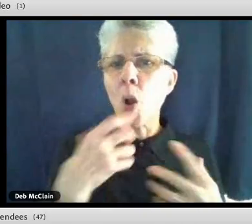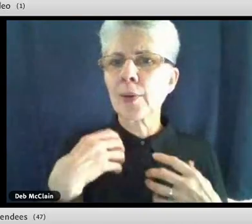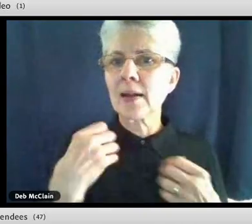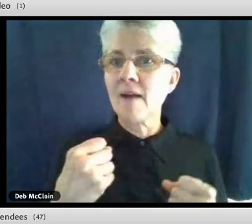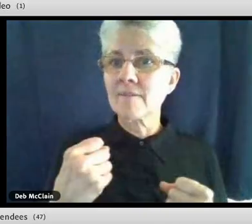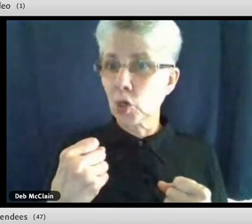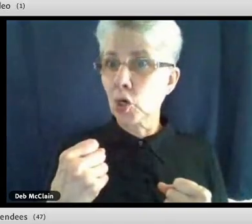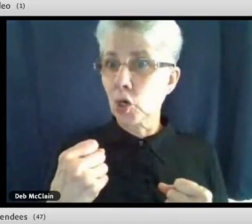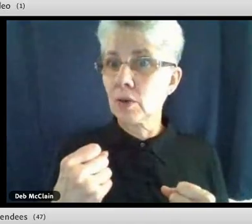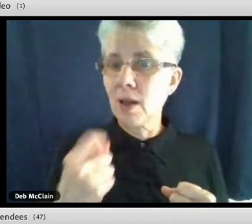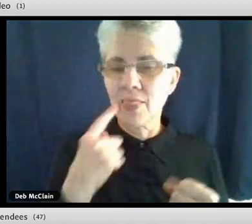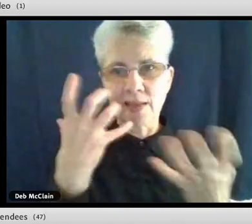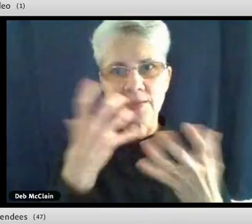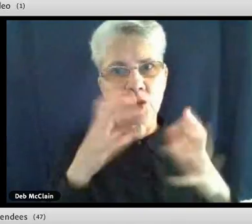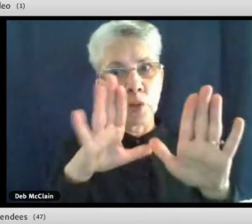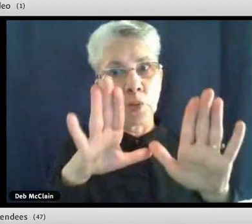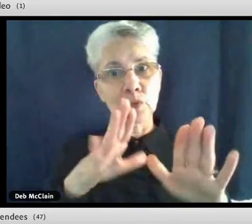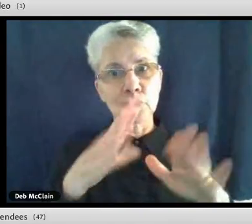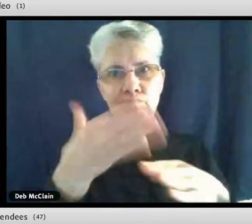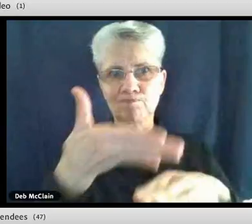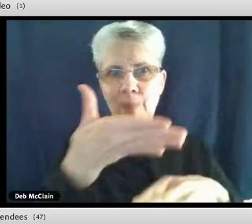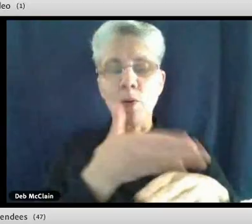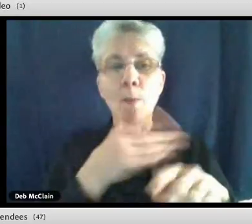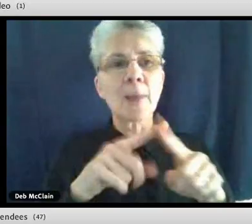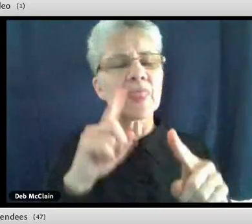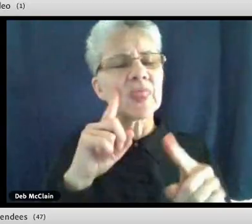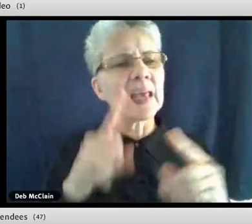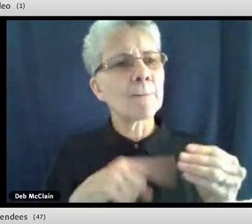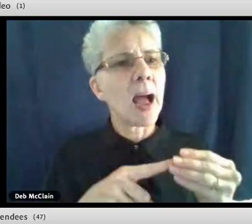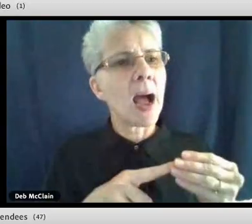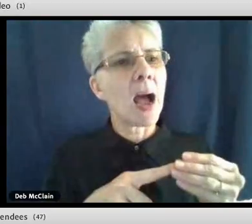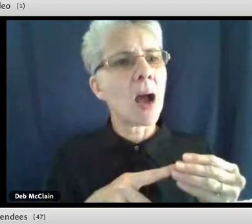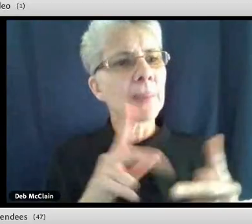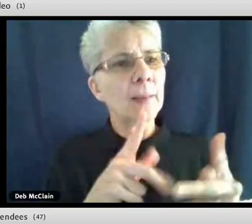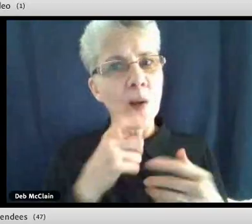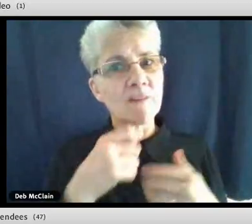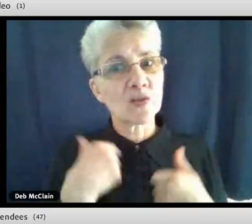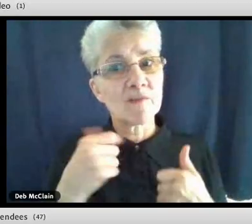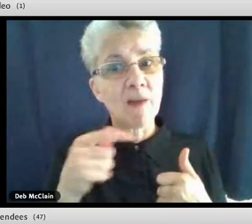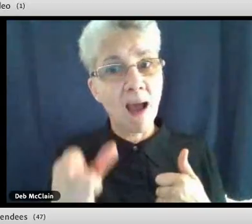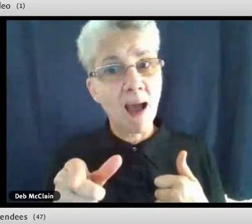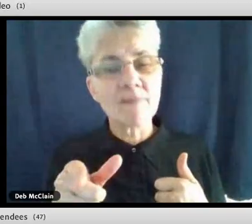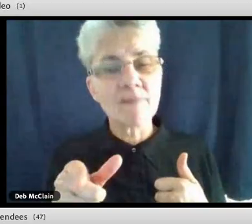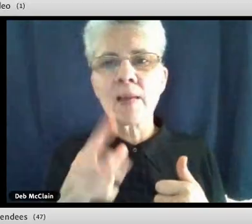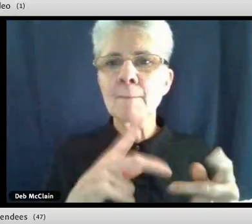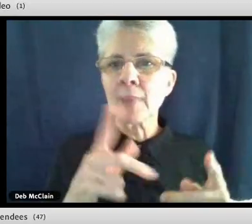That is huge death numbers but think about people that have survived and think about the people that are being tested.